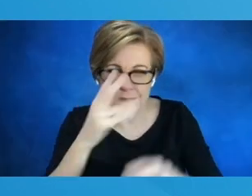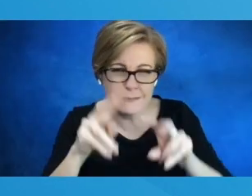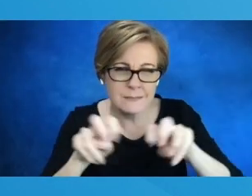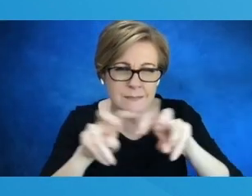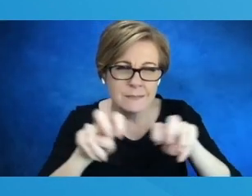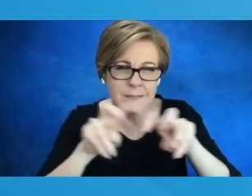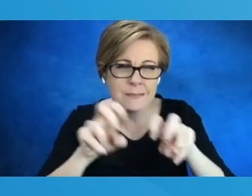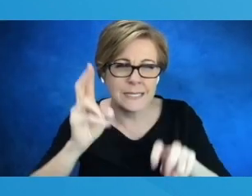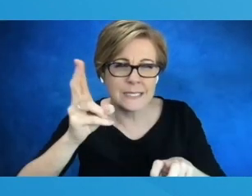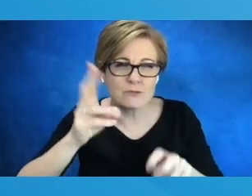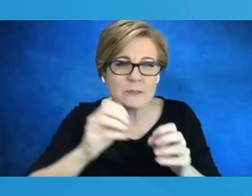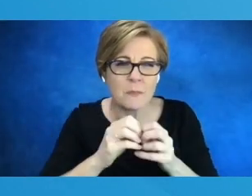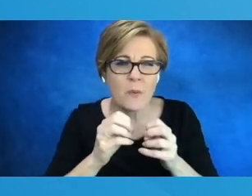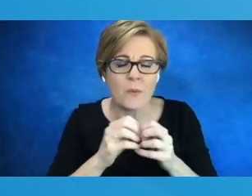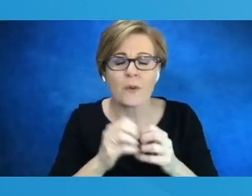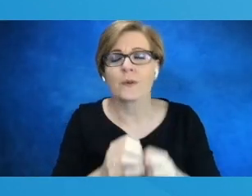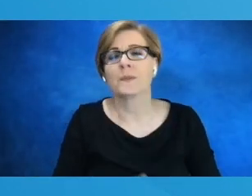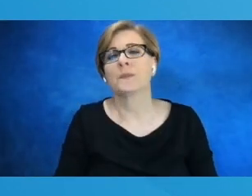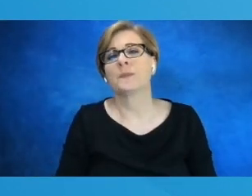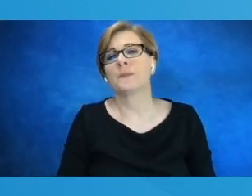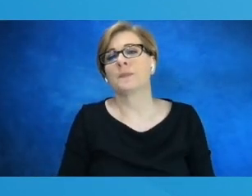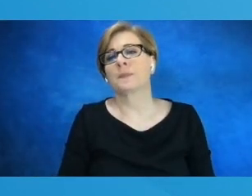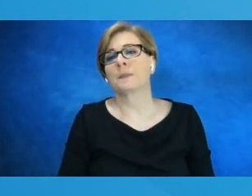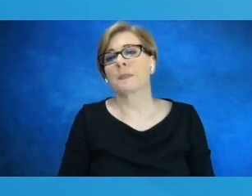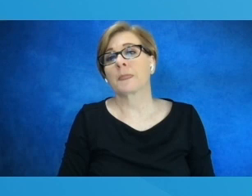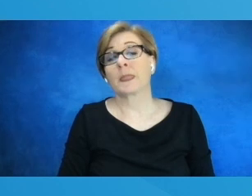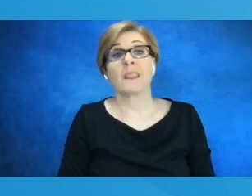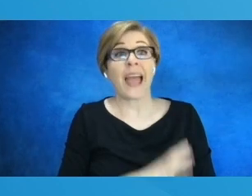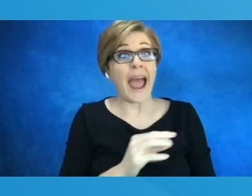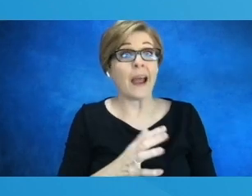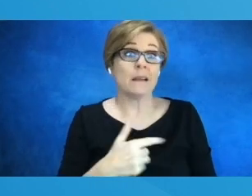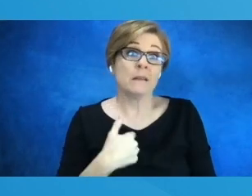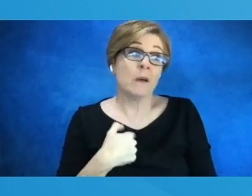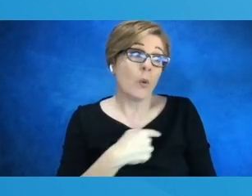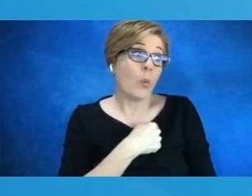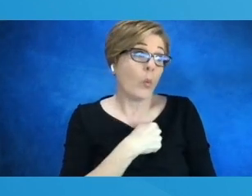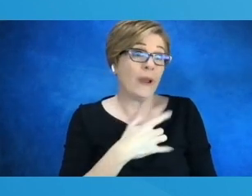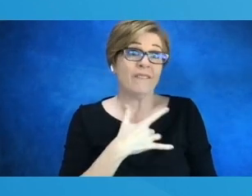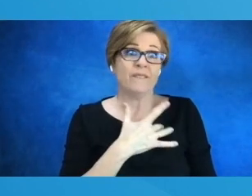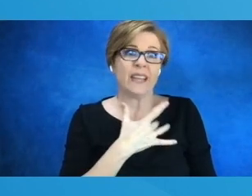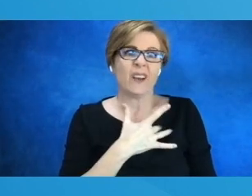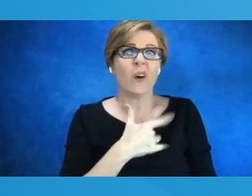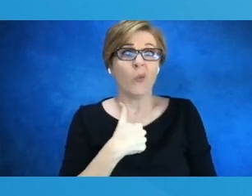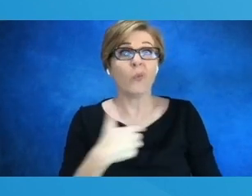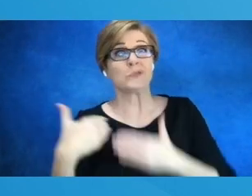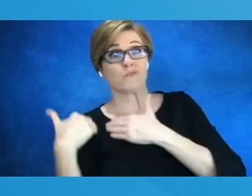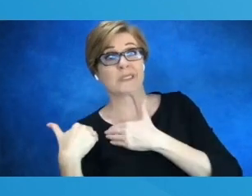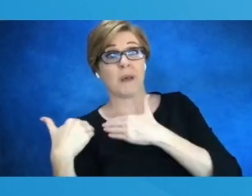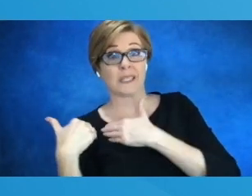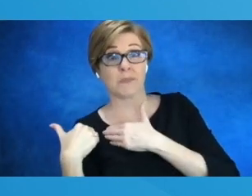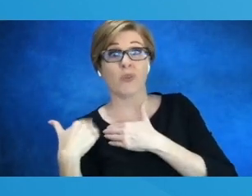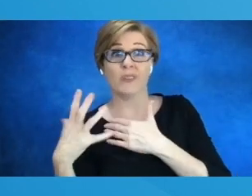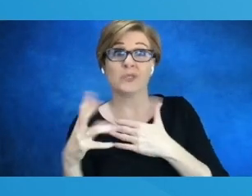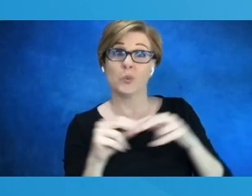And yeah, even a sense of obligation, as one of you mentioned, to look through those layers and kind of grapple with that haziness.